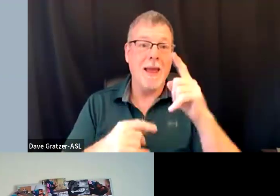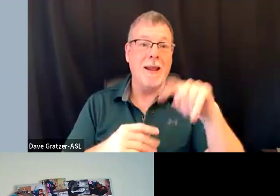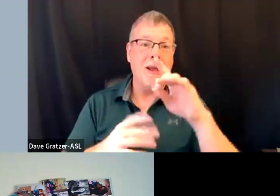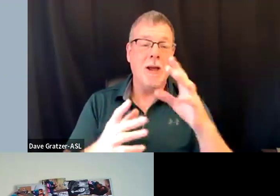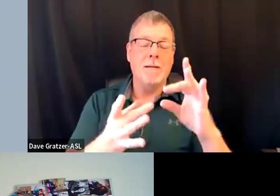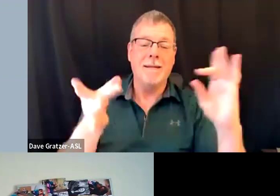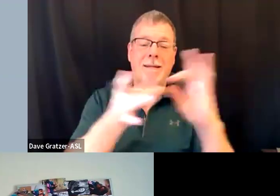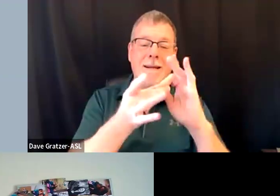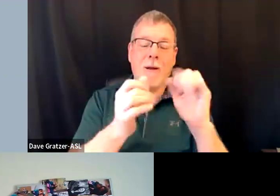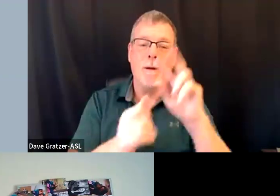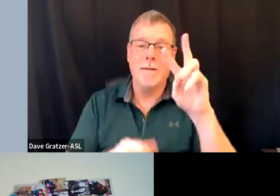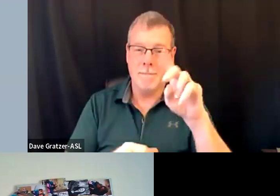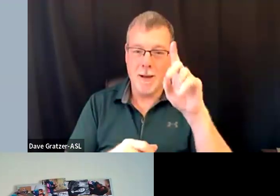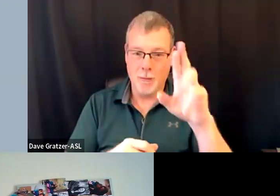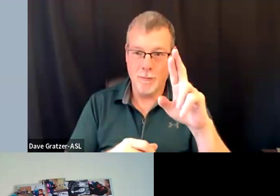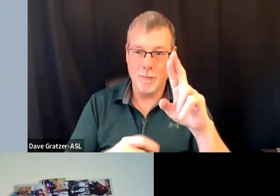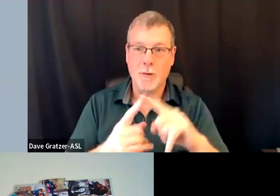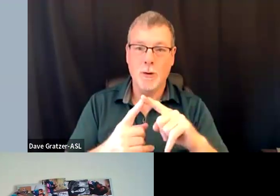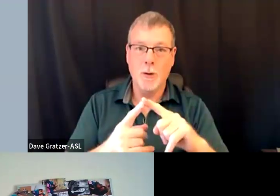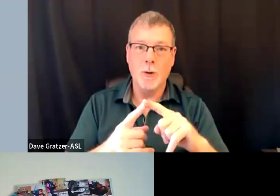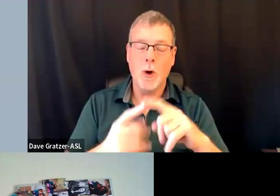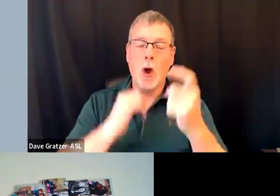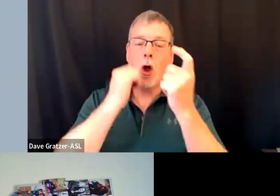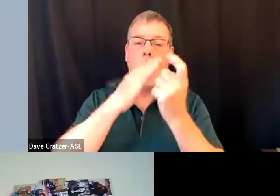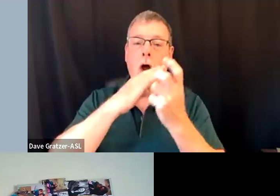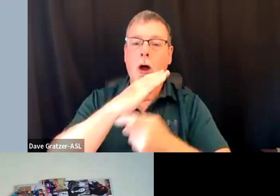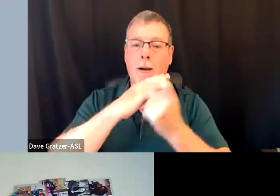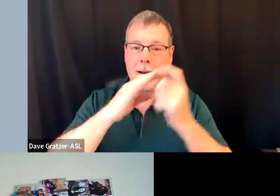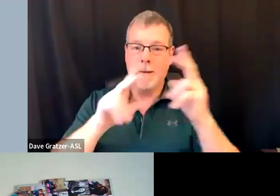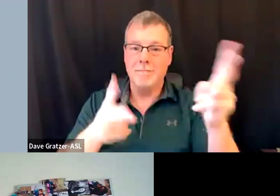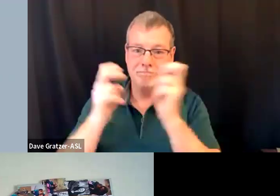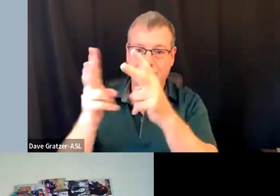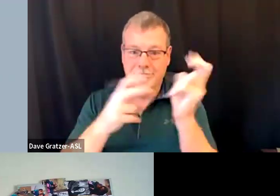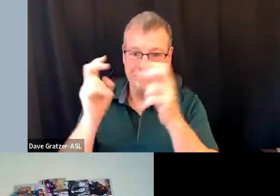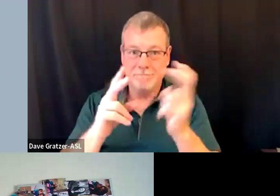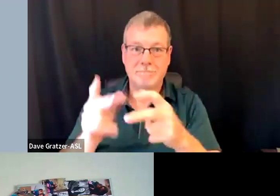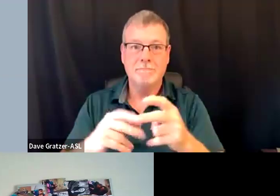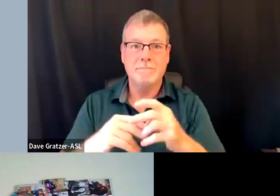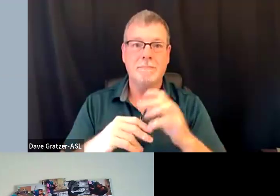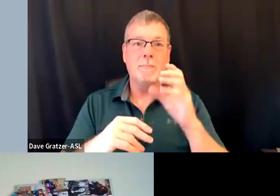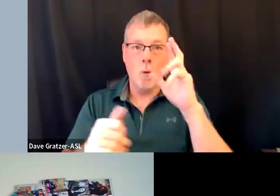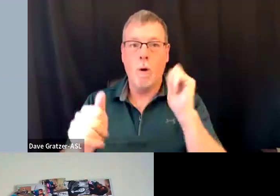to see if there's a way to either auto-populate things or update that functionality